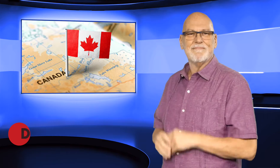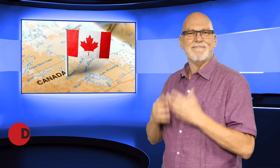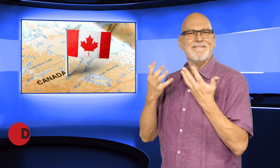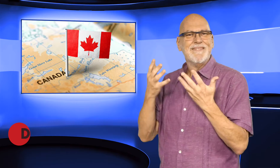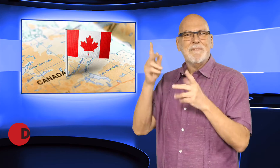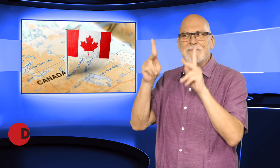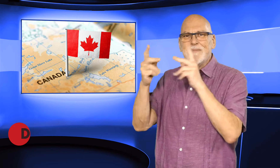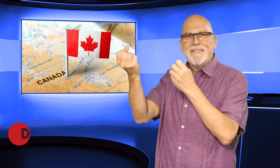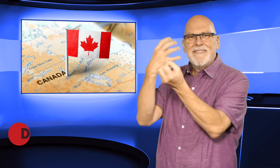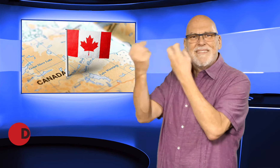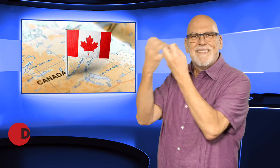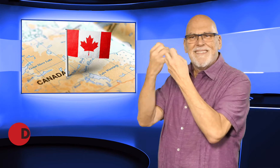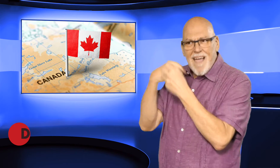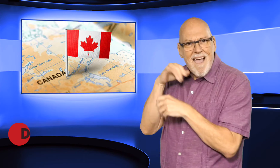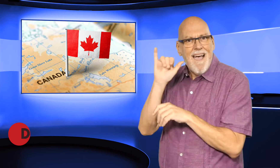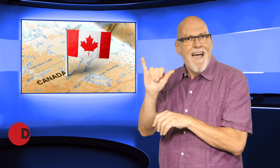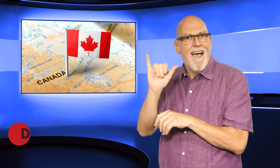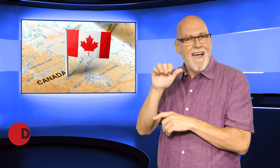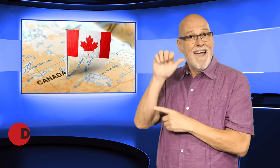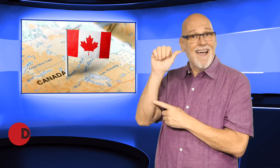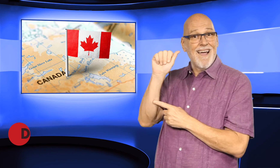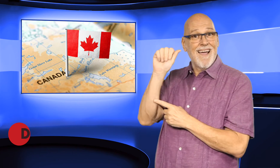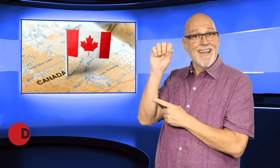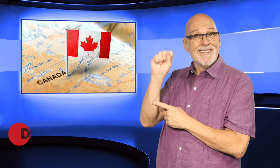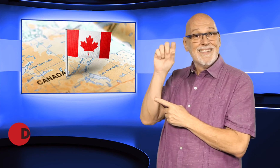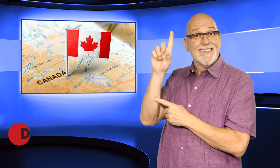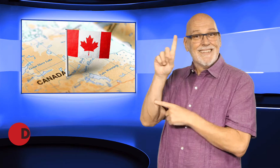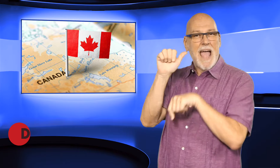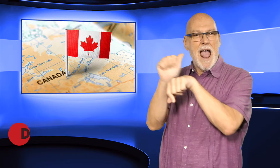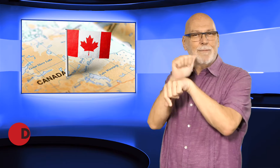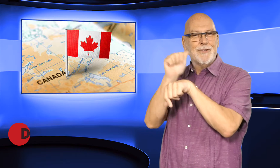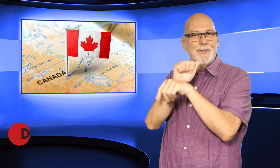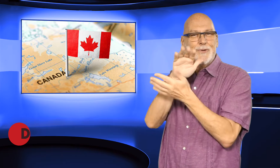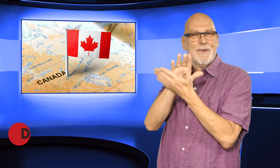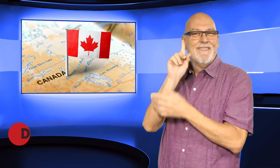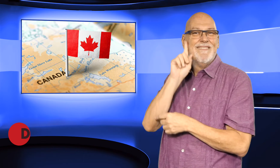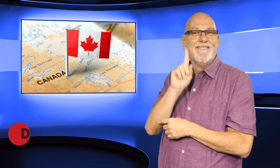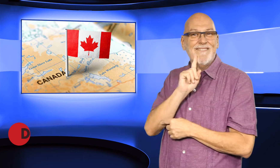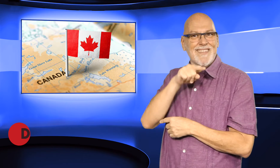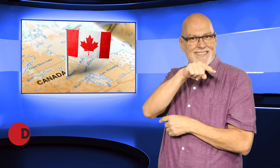[ANSELMO]: I learned that Alberta School of the Deaf,